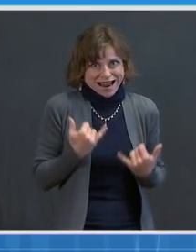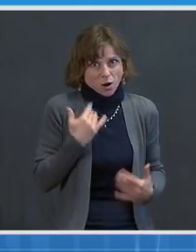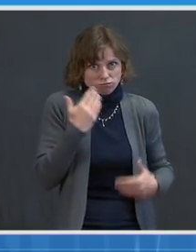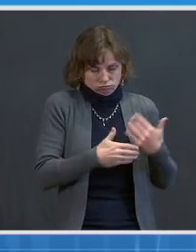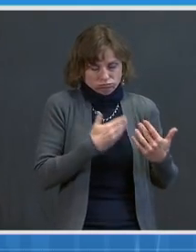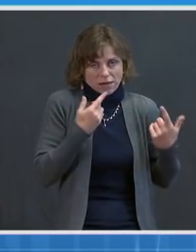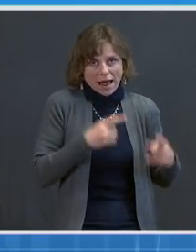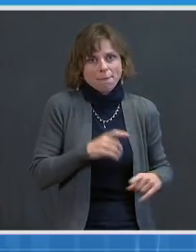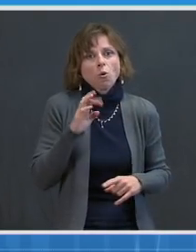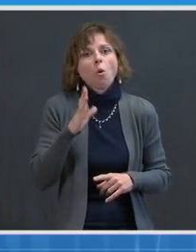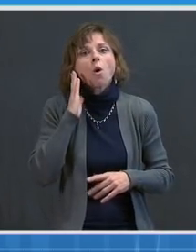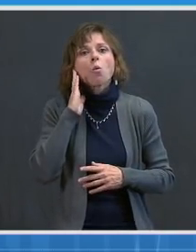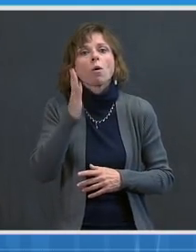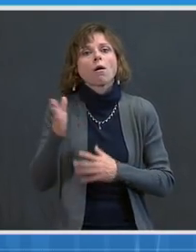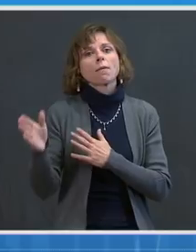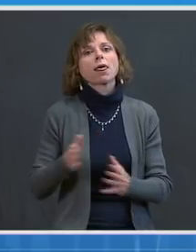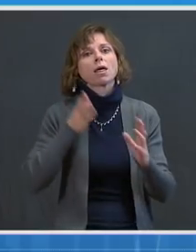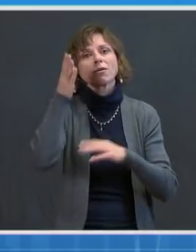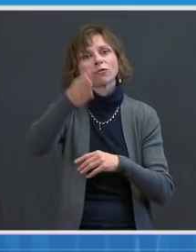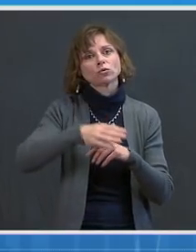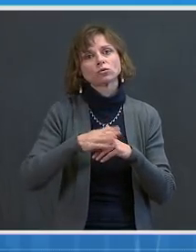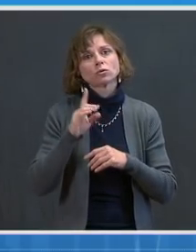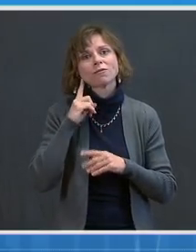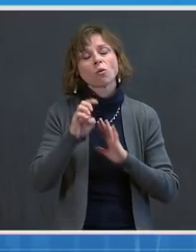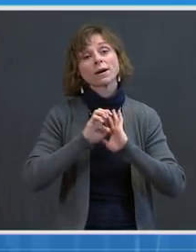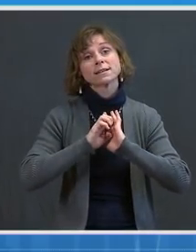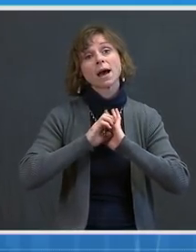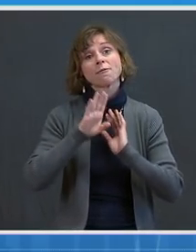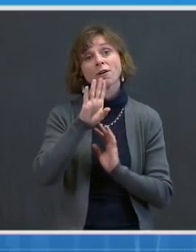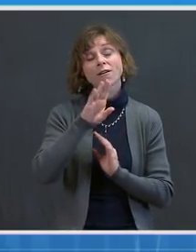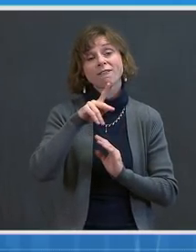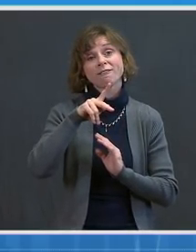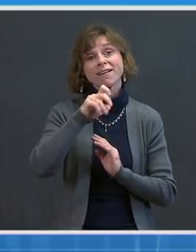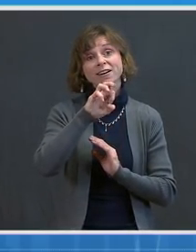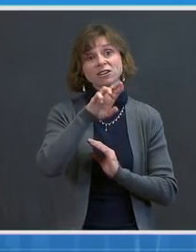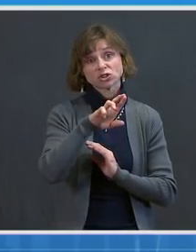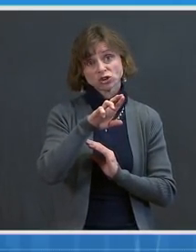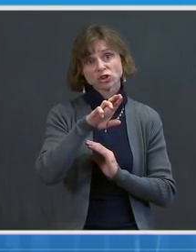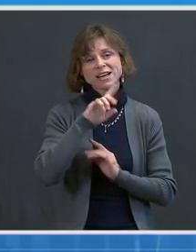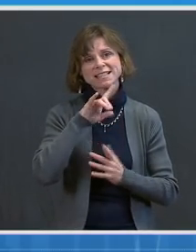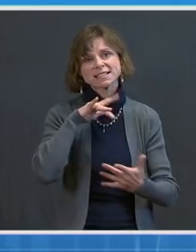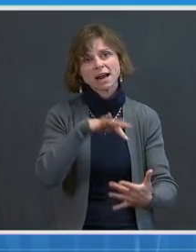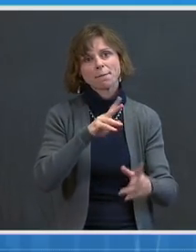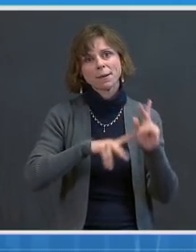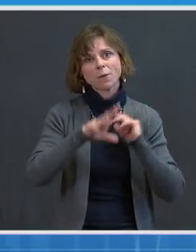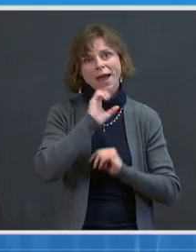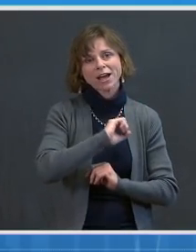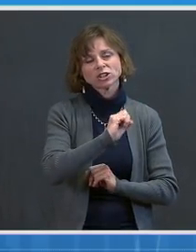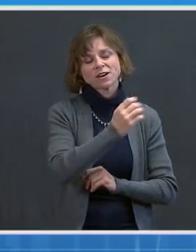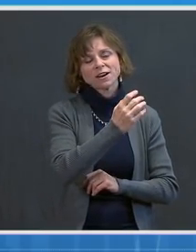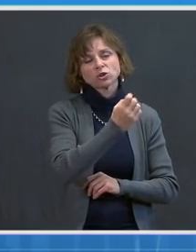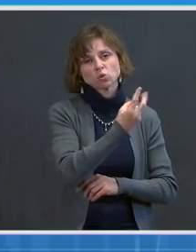For example, Pfizer-BioNTech's study in persons aged 12 to 15 is fully enrolled,